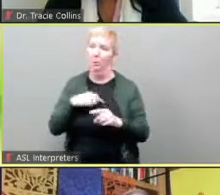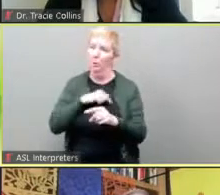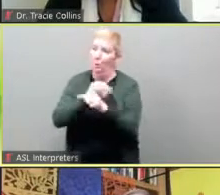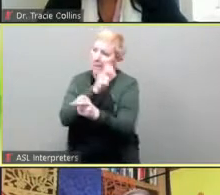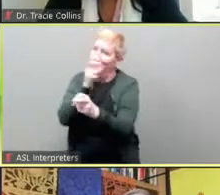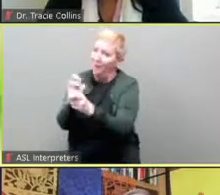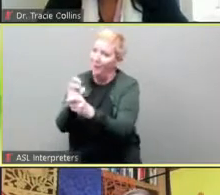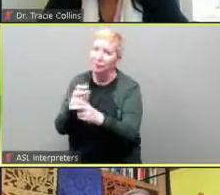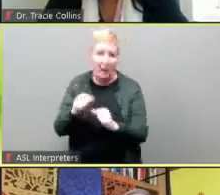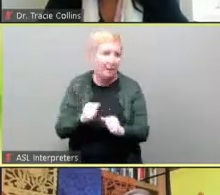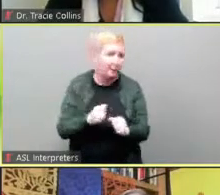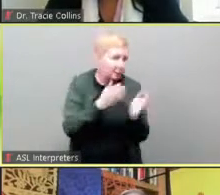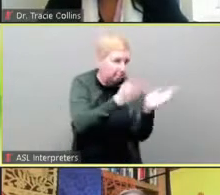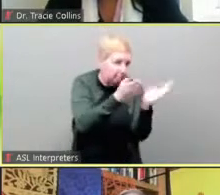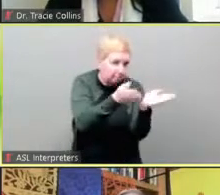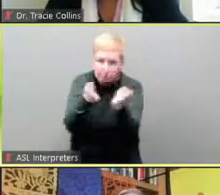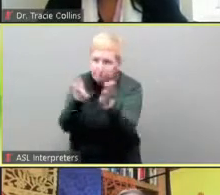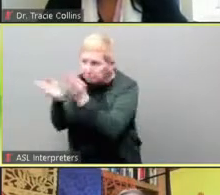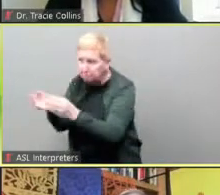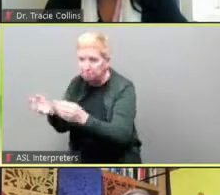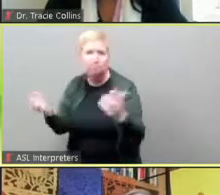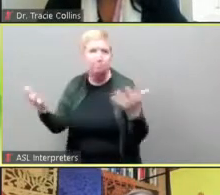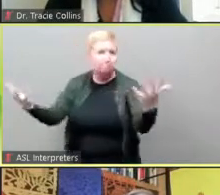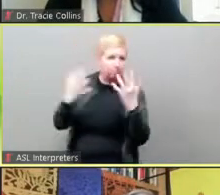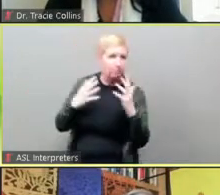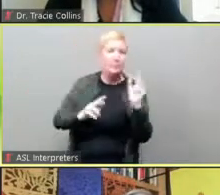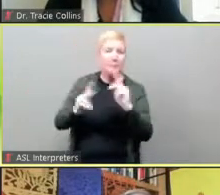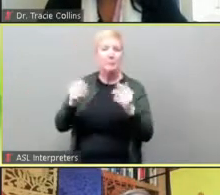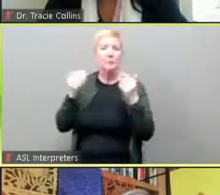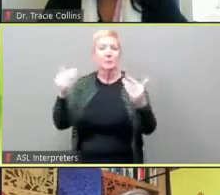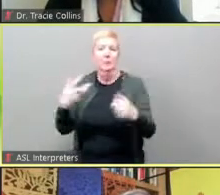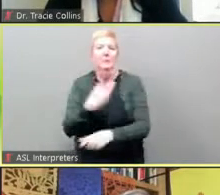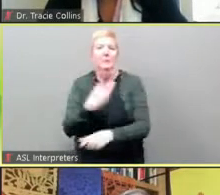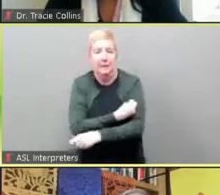the right, the solid red line looks good. But just a reminder, this vaccine